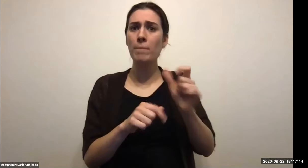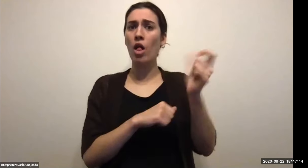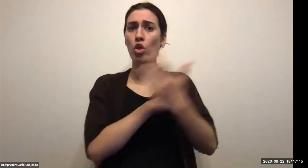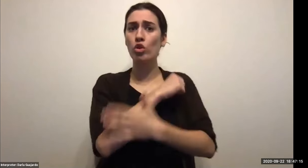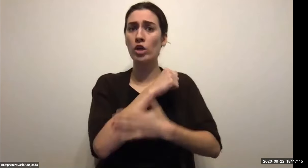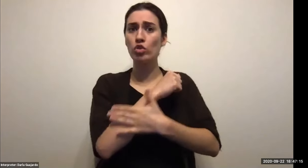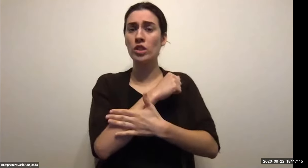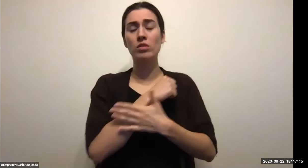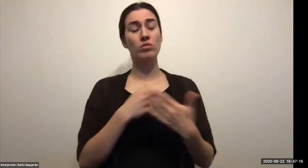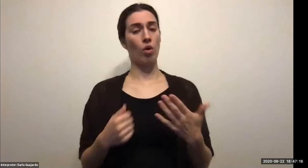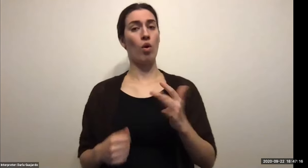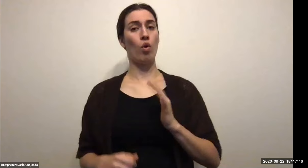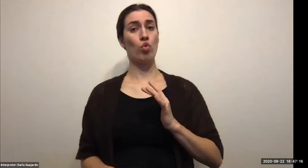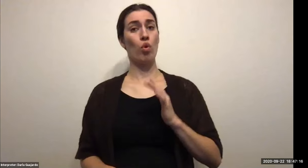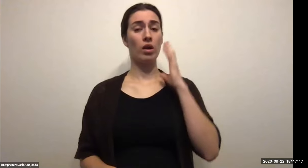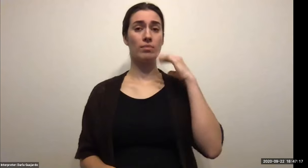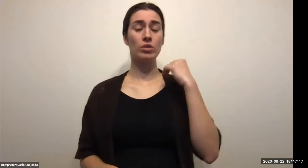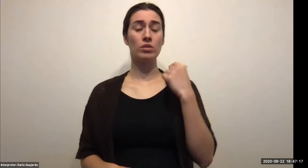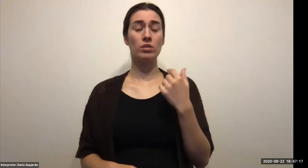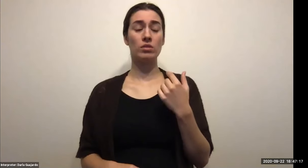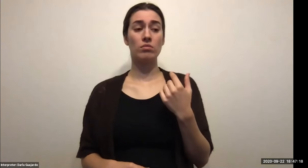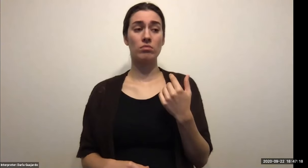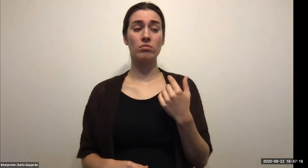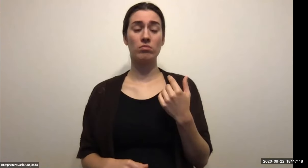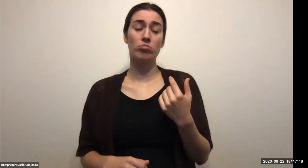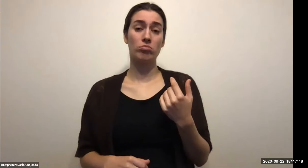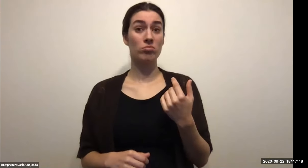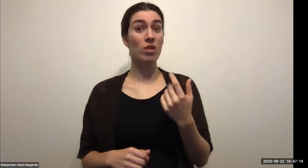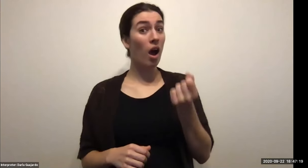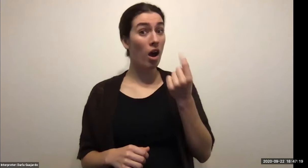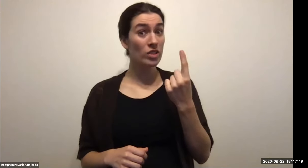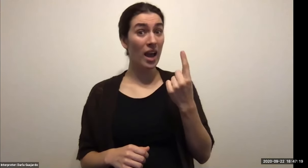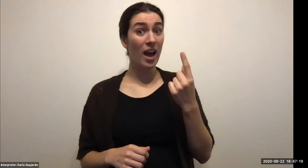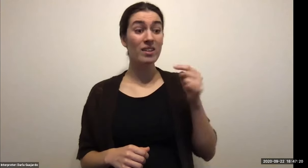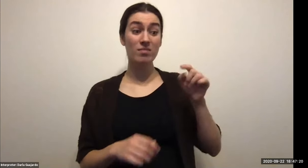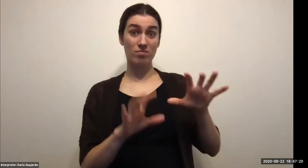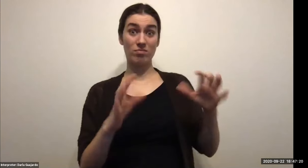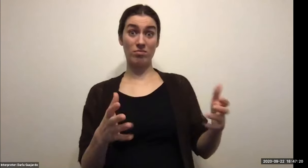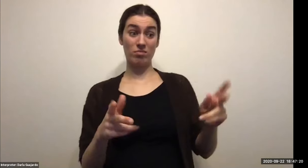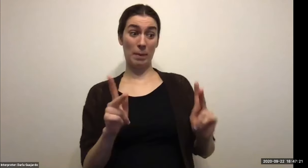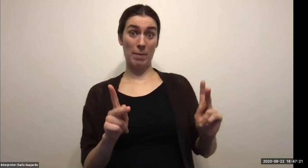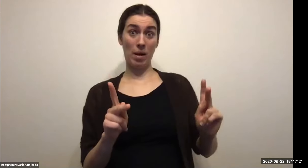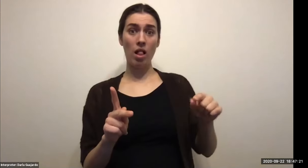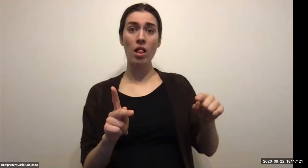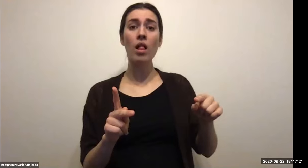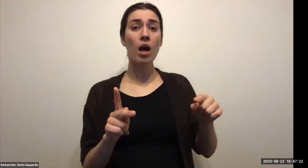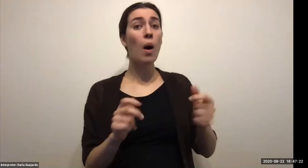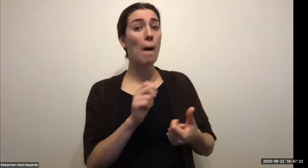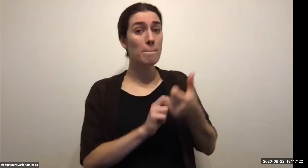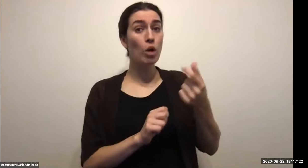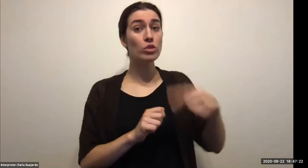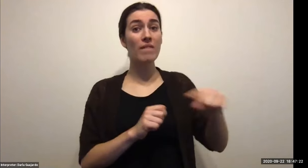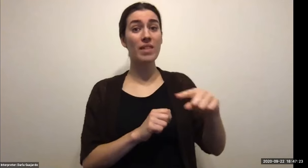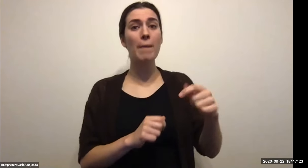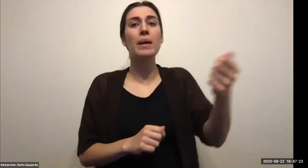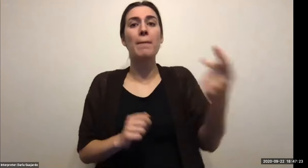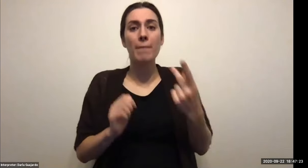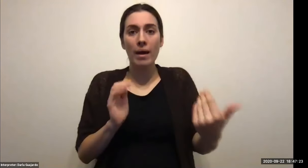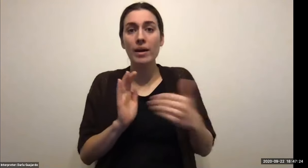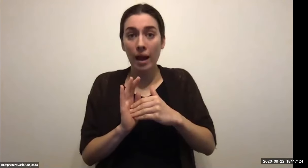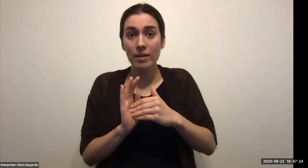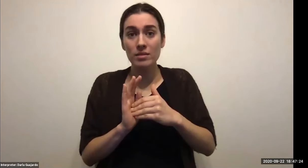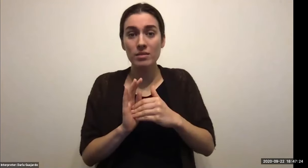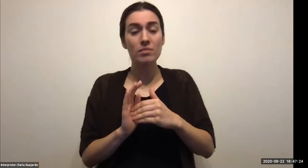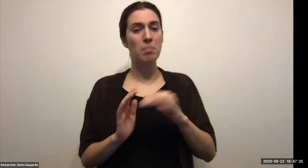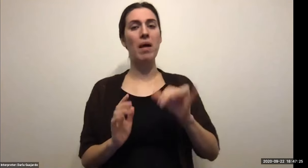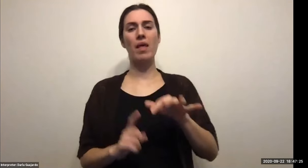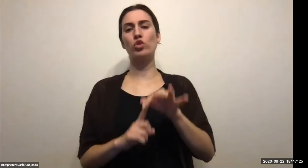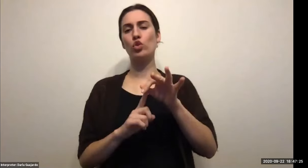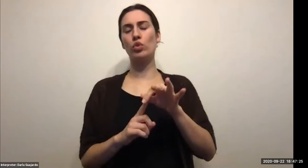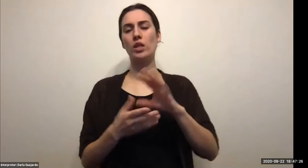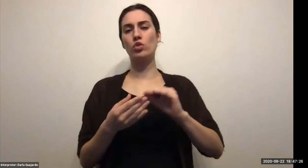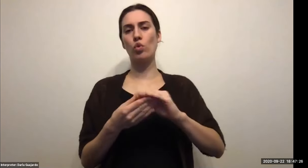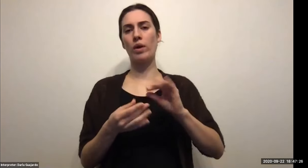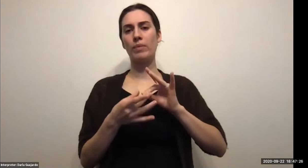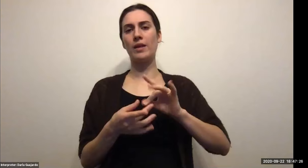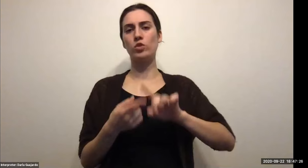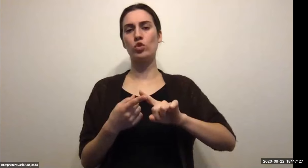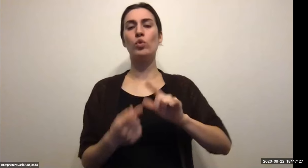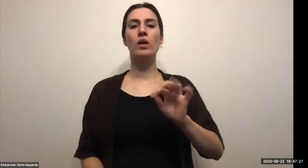Keith Wolling: All sudden at 843 and then news and I'm looking at the Trade Center in New York, which I was on the top of that trade center for cocktails or dinner, many times during 20 stories up the elevator goes up in 90 seconds quite amazing.